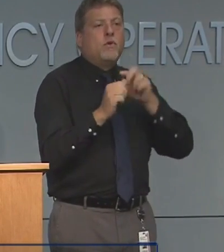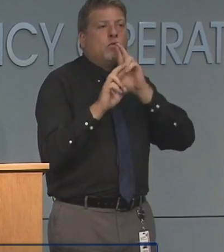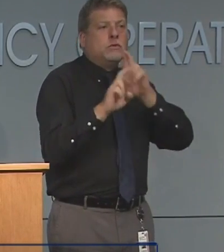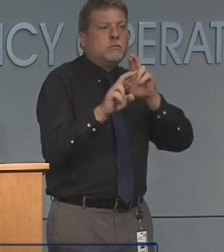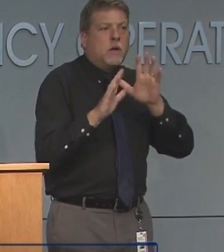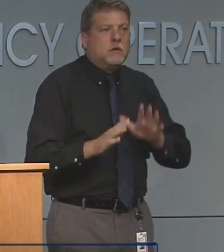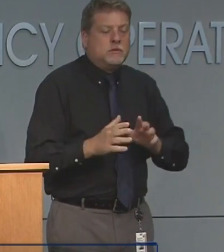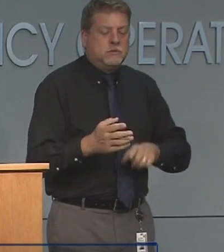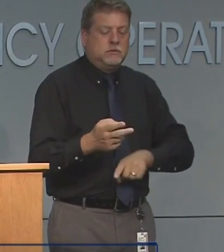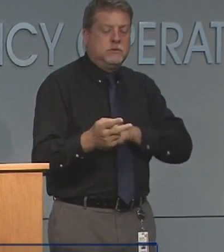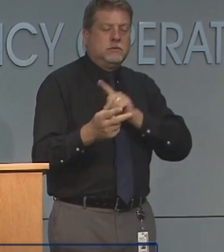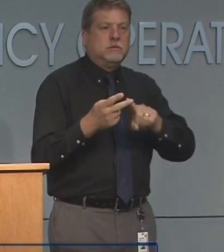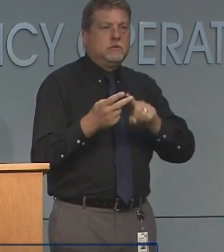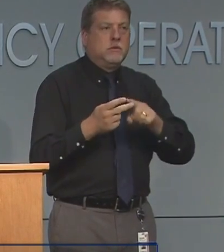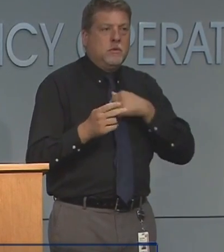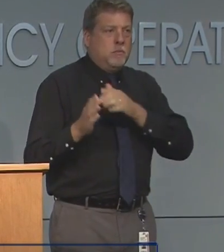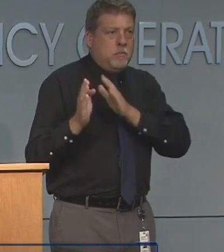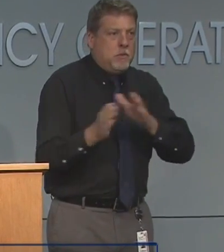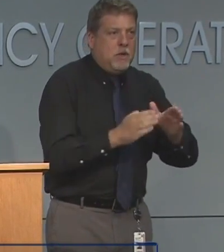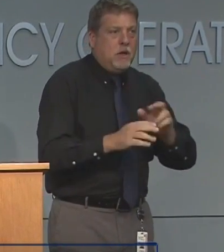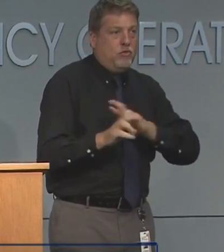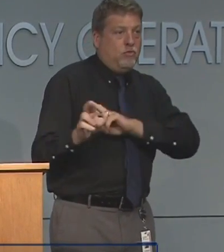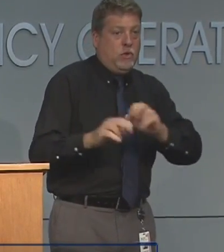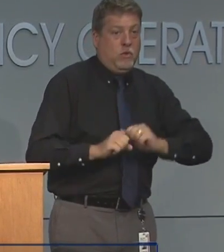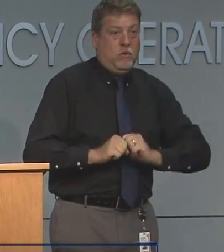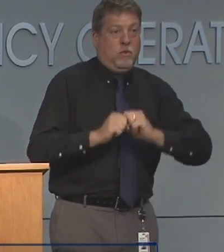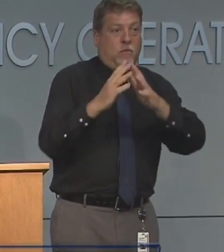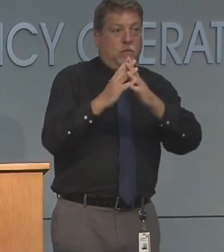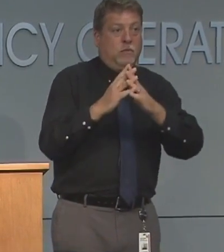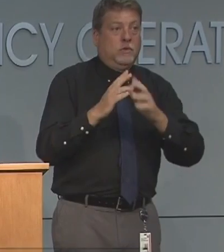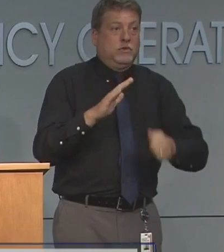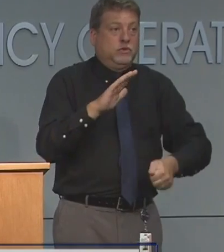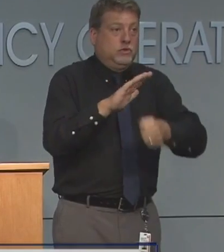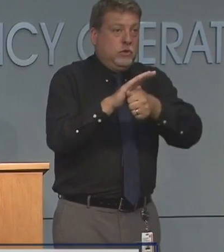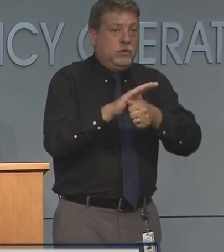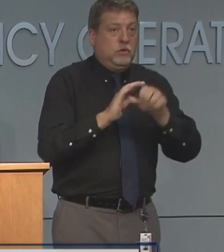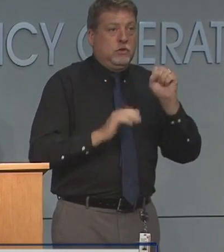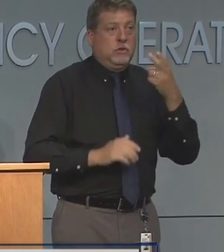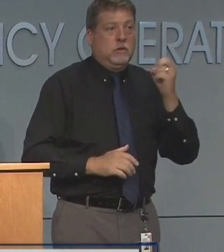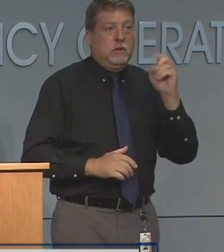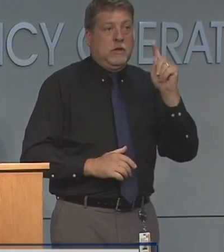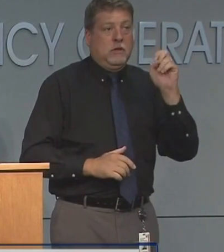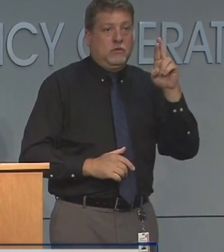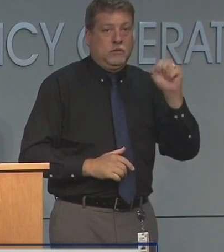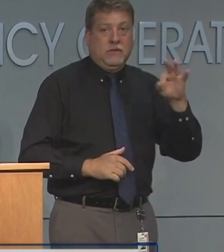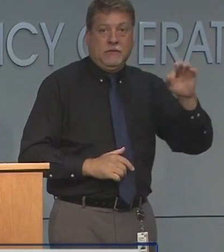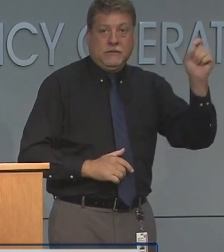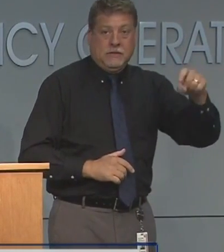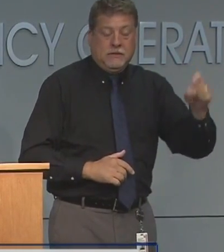transportation people, shelter workers and law enforcement officers are on alert. Our experienced first responders, national guard, water rescue teams and